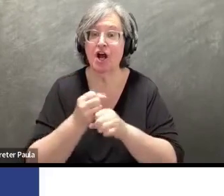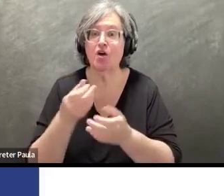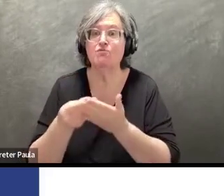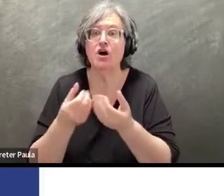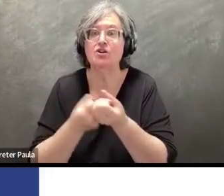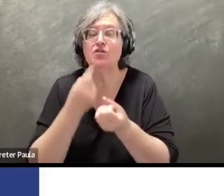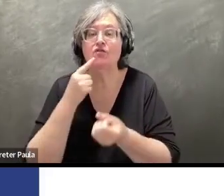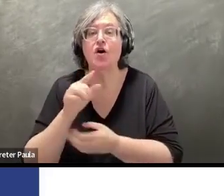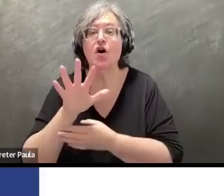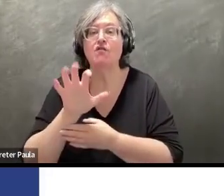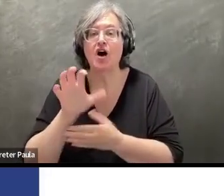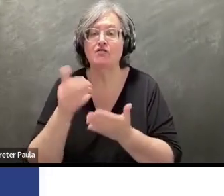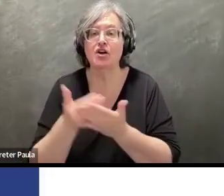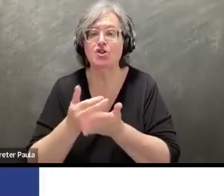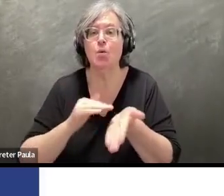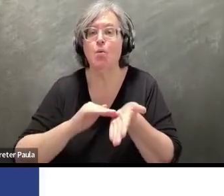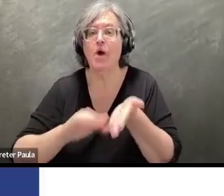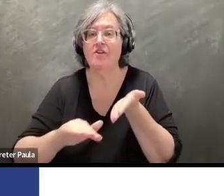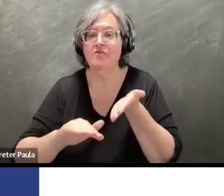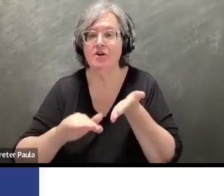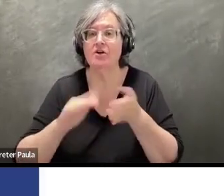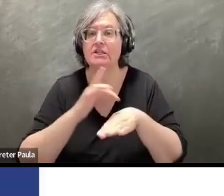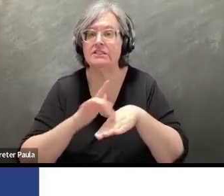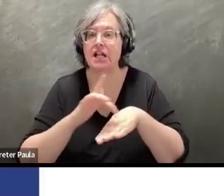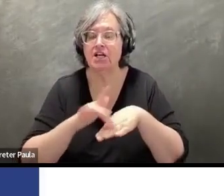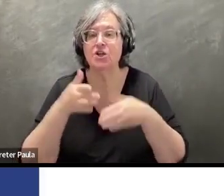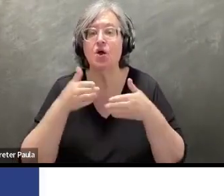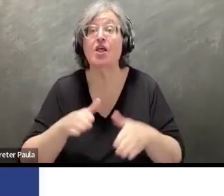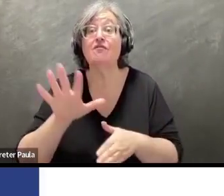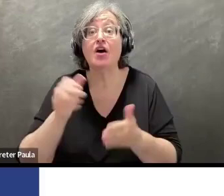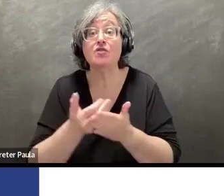500 new waiver slots, allowing for 500 new families to receive